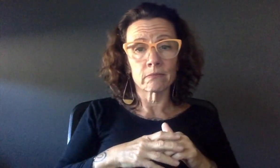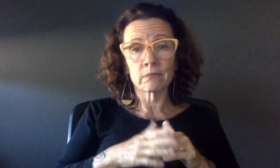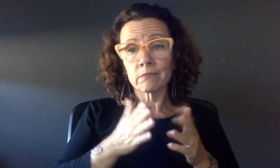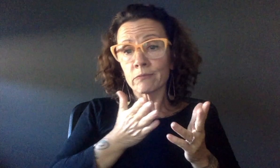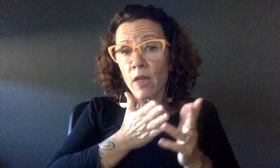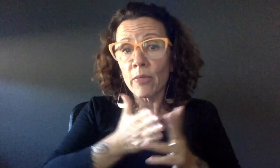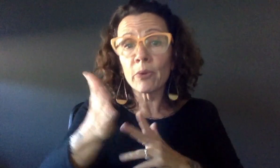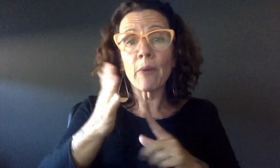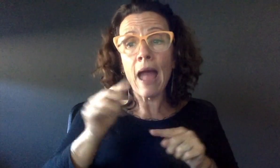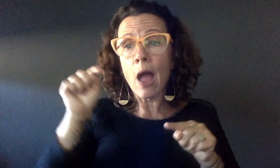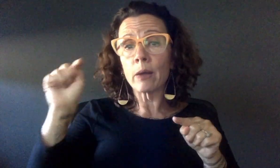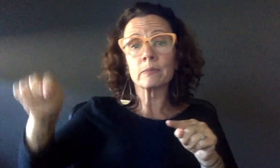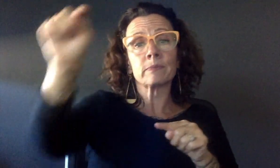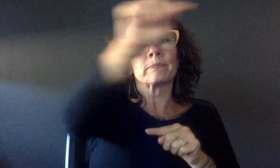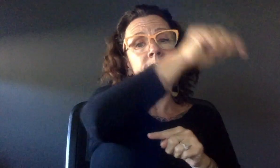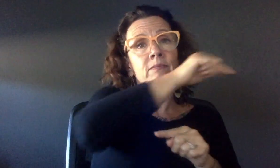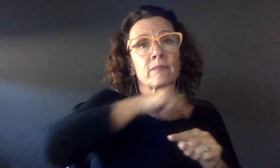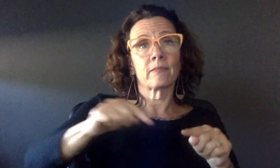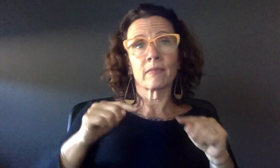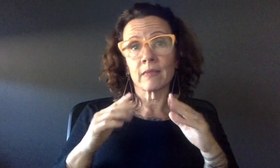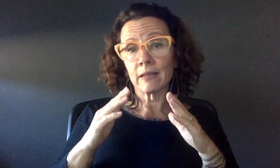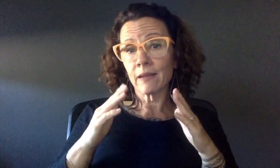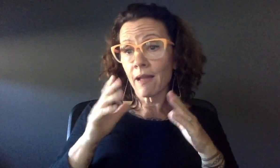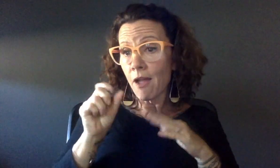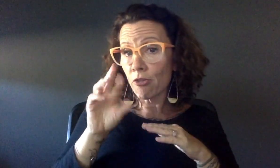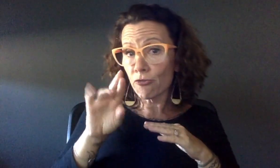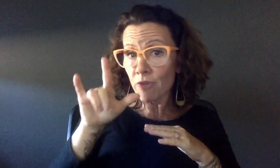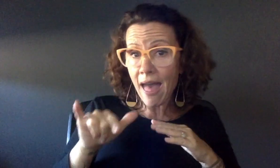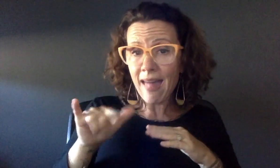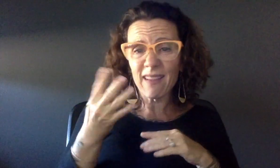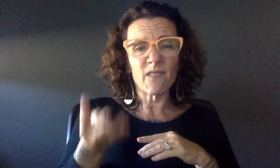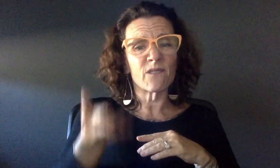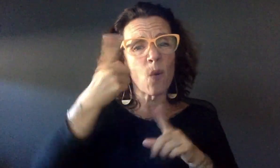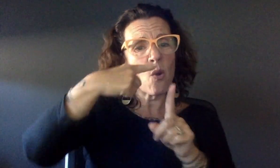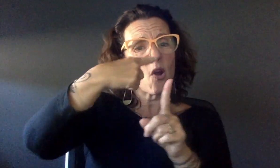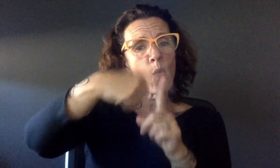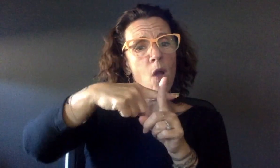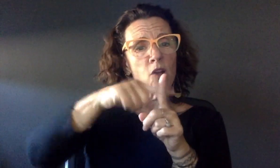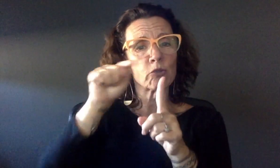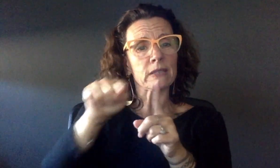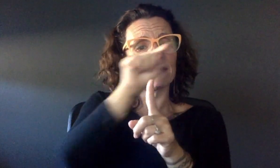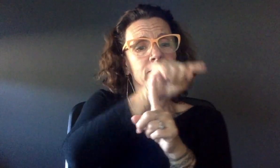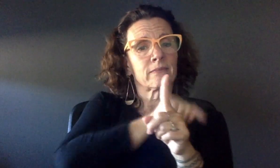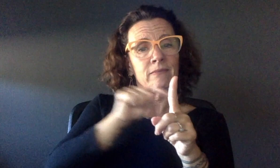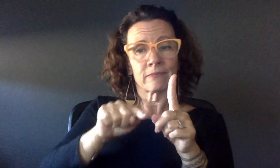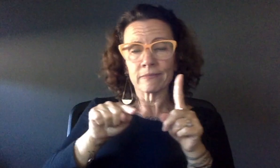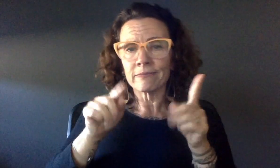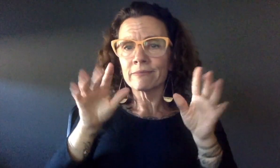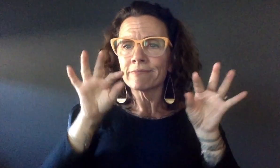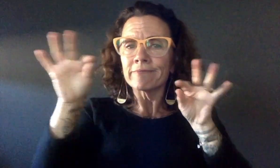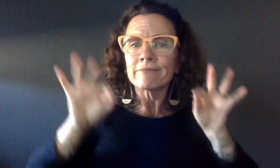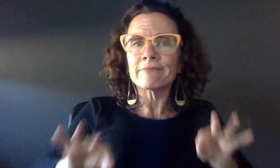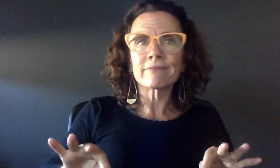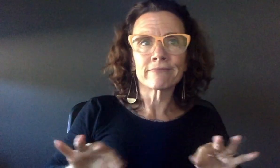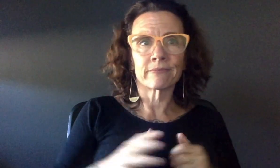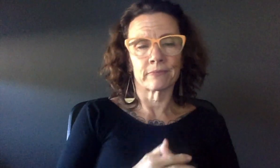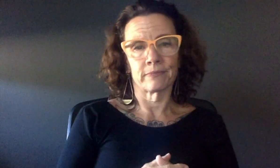throughout the four quadrants of the rally, etc.